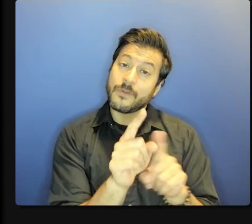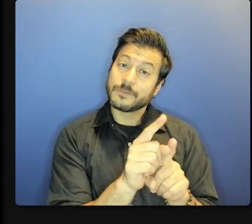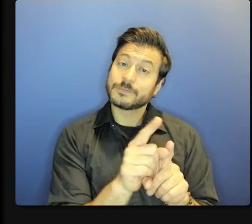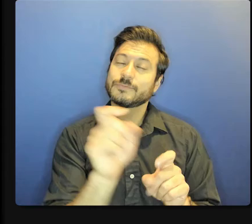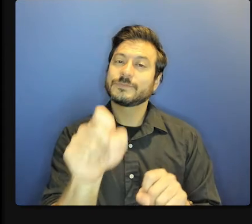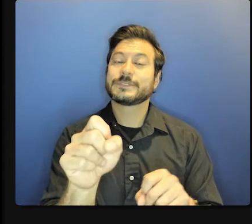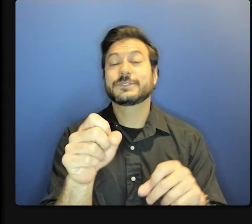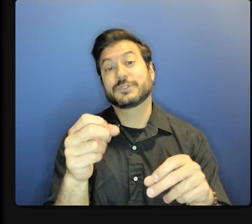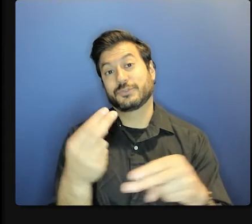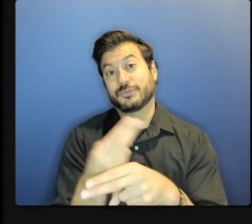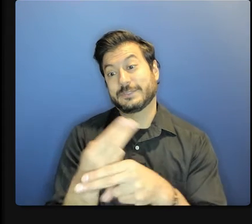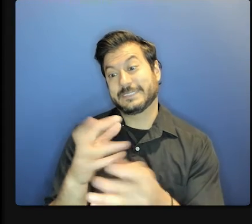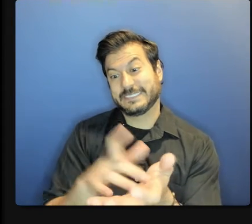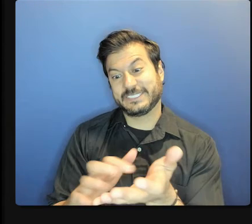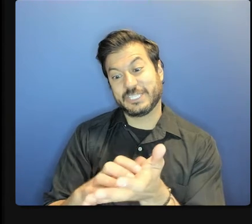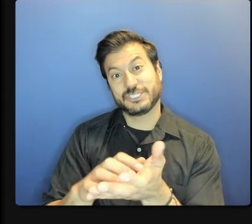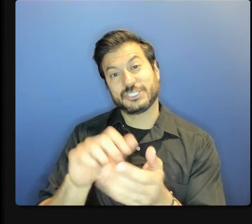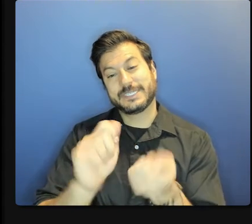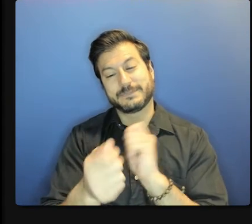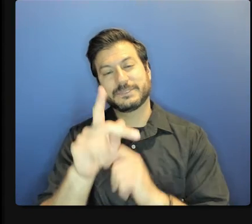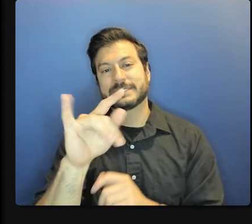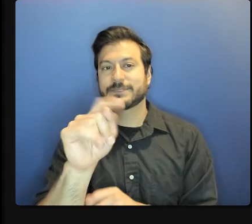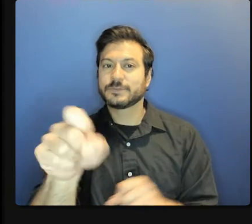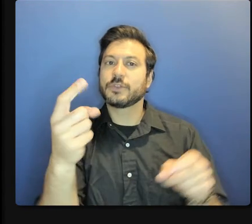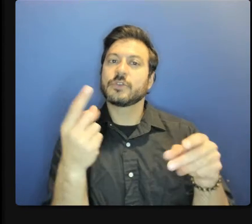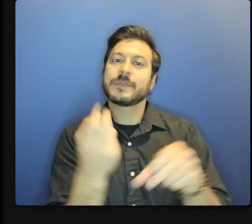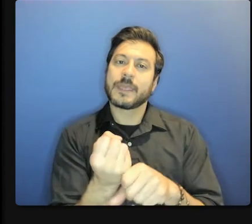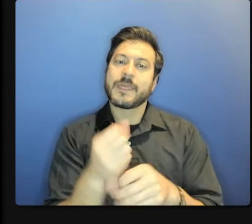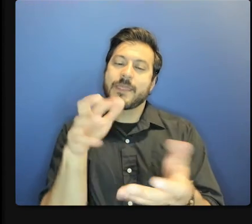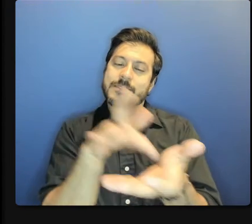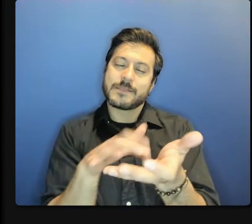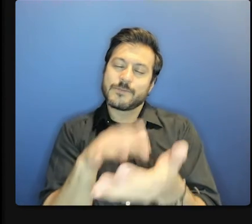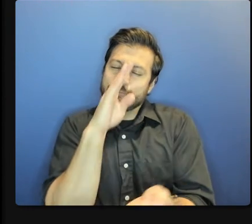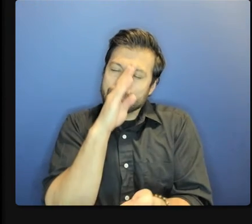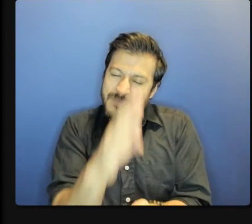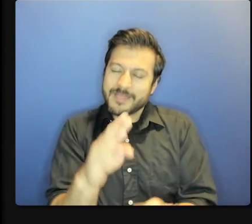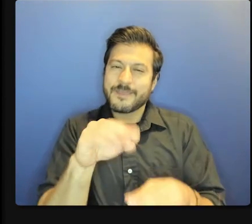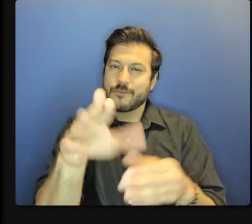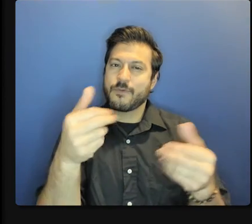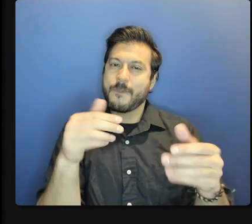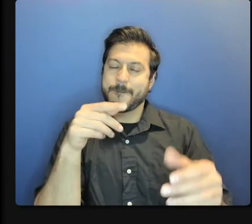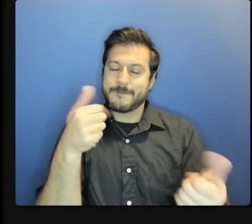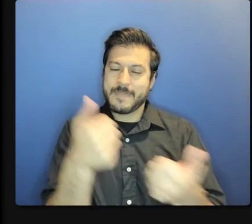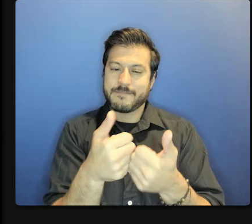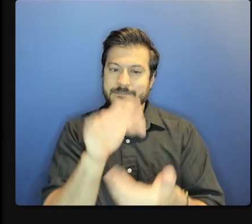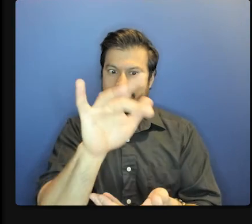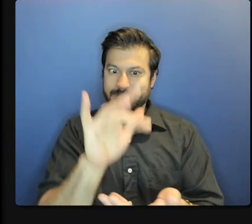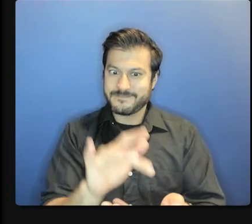In addition to building touch layouts using the Touch Adaptation Kit, you can also get touch points directly in your game,